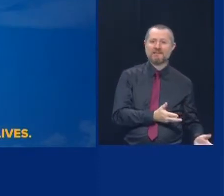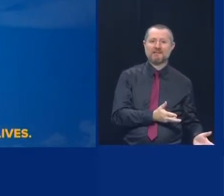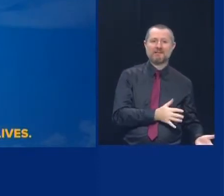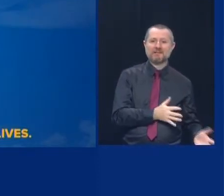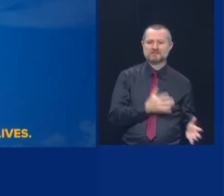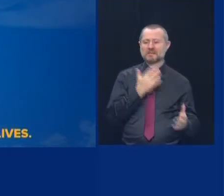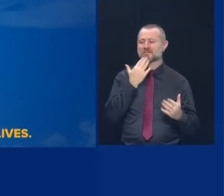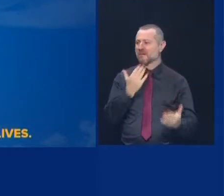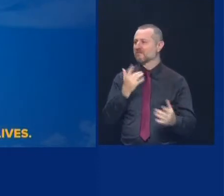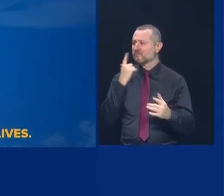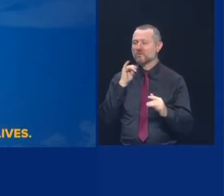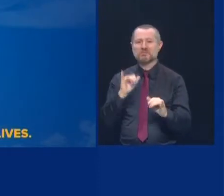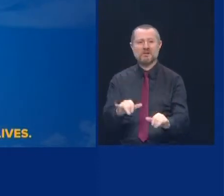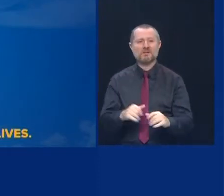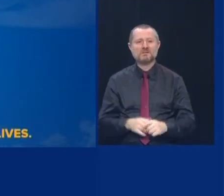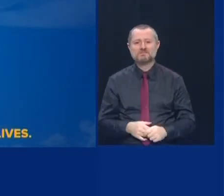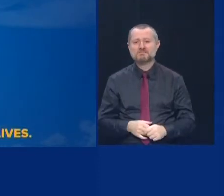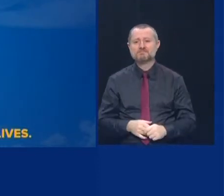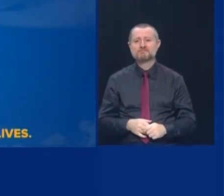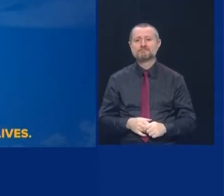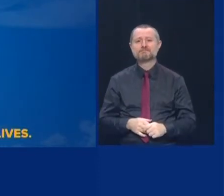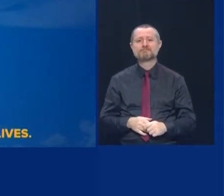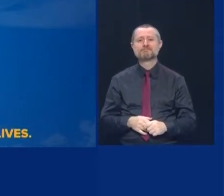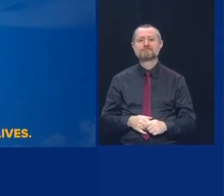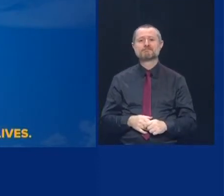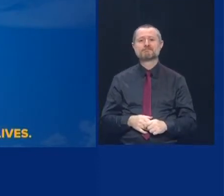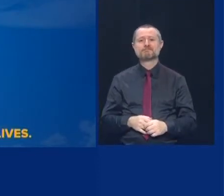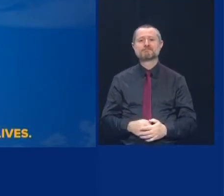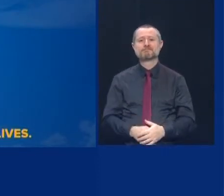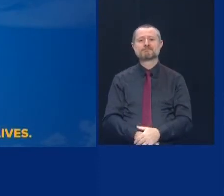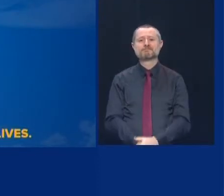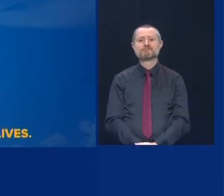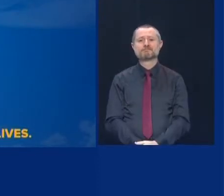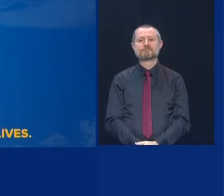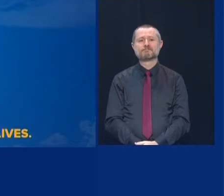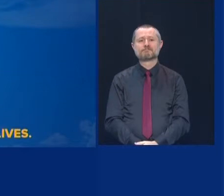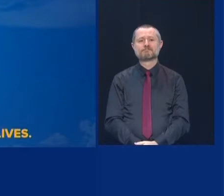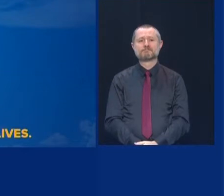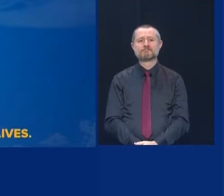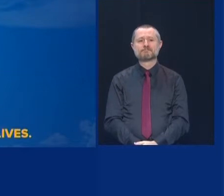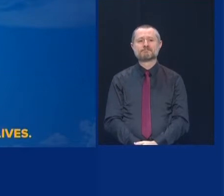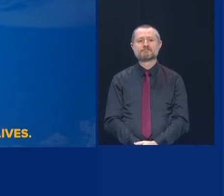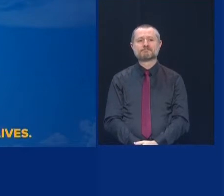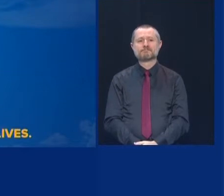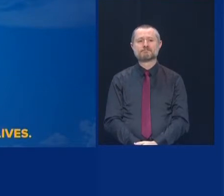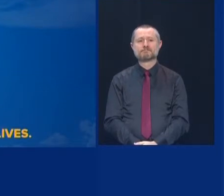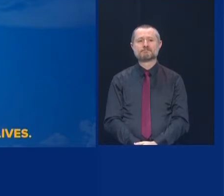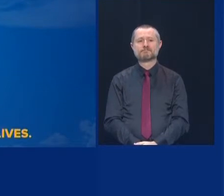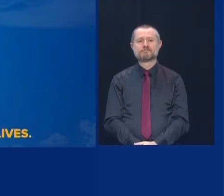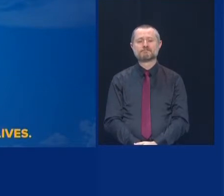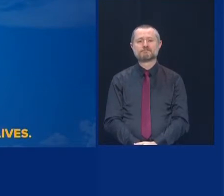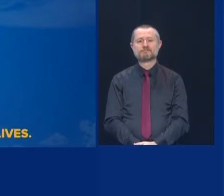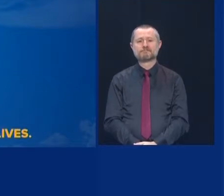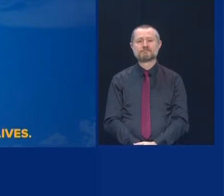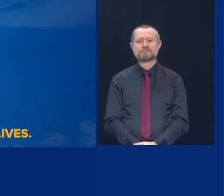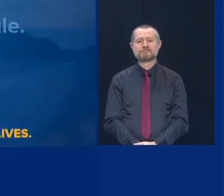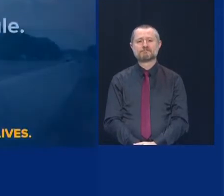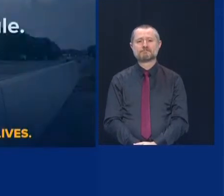IT WAS ABOUT LIFE AND DEATH THIS YEAR. THAT'S WHO WE SHOULD GIVE THANKS